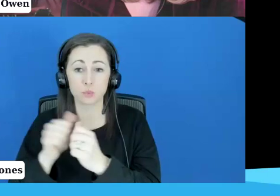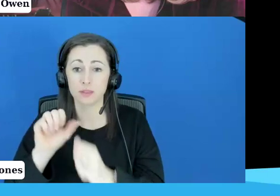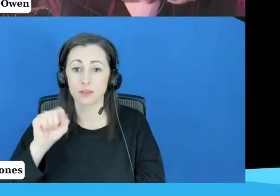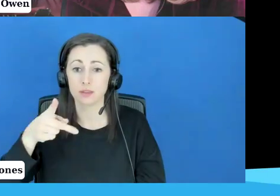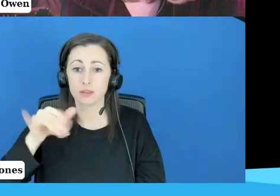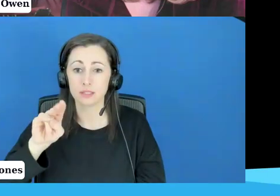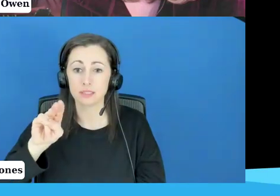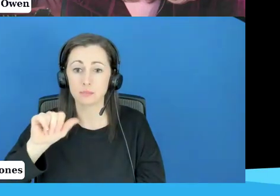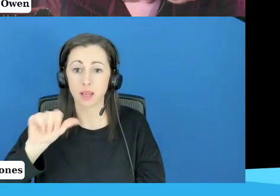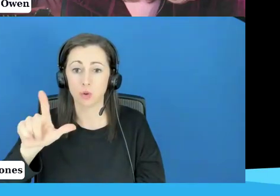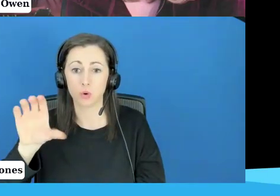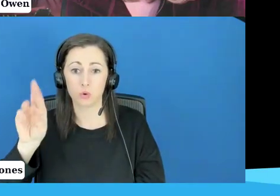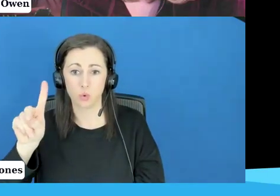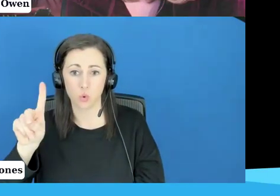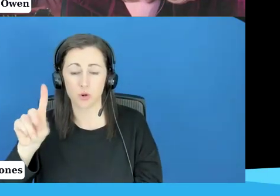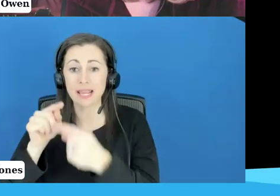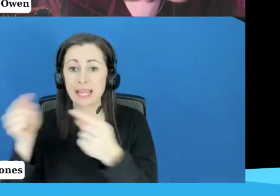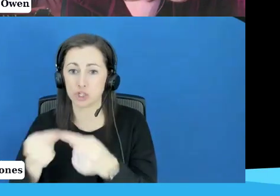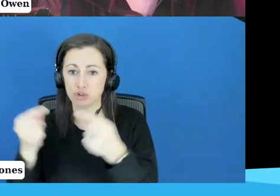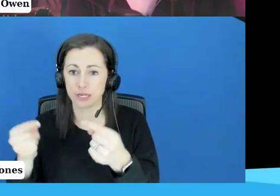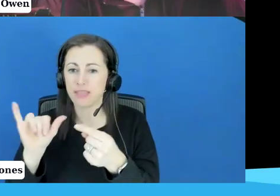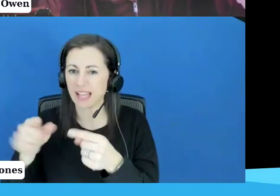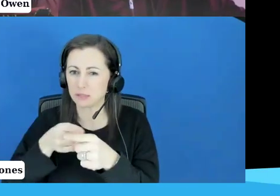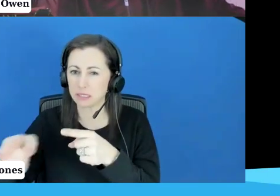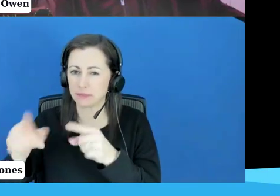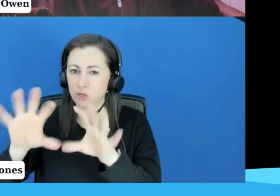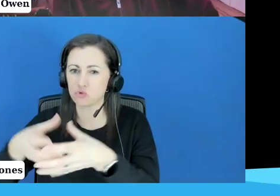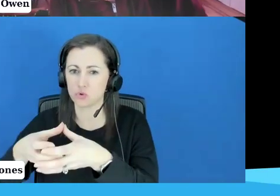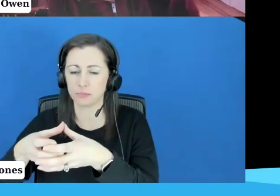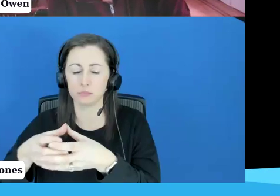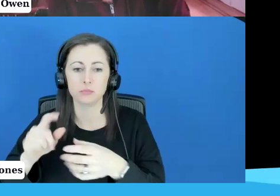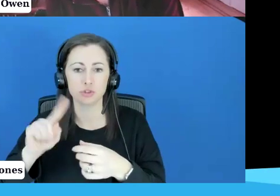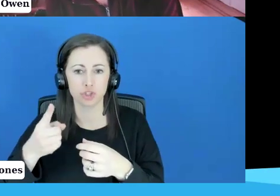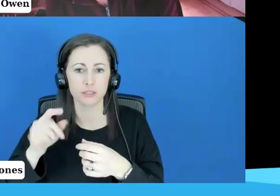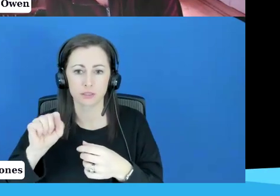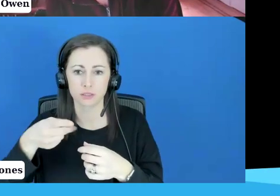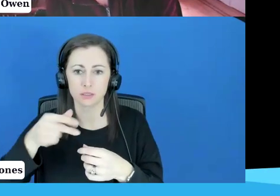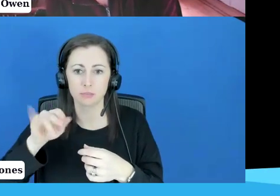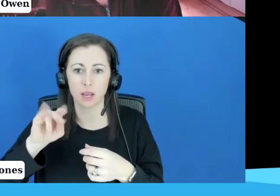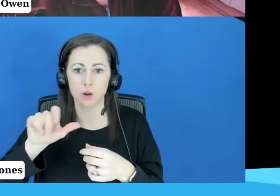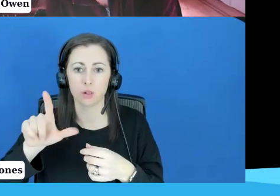It is just for moms with spinal cord injuries, but it has been such a game changer for me